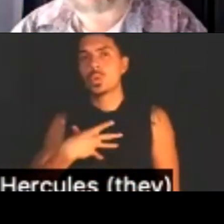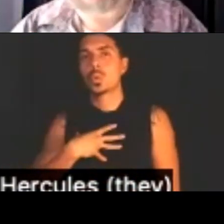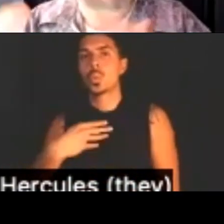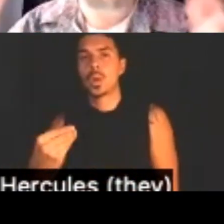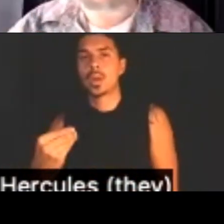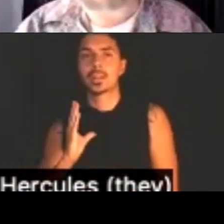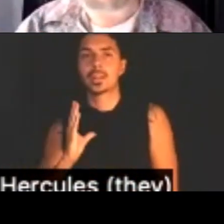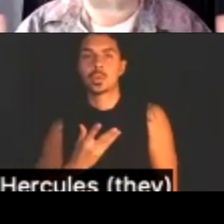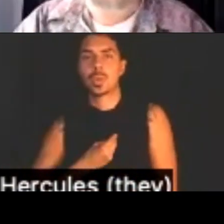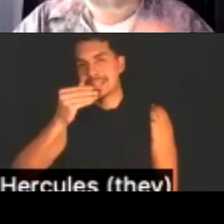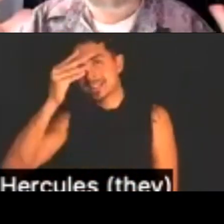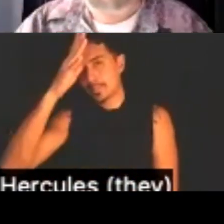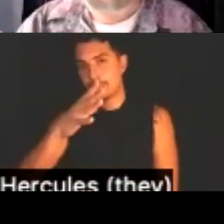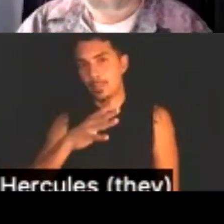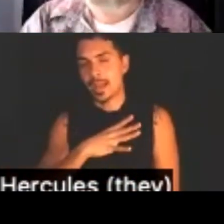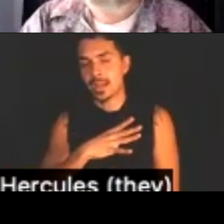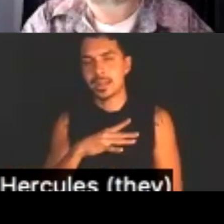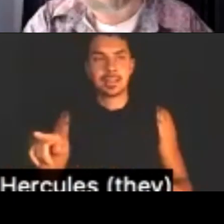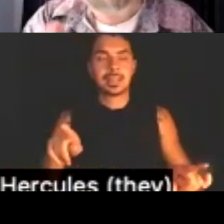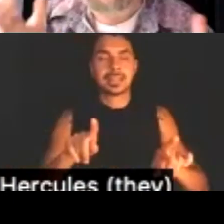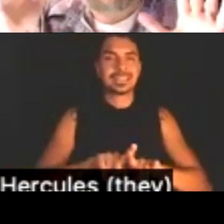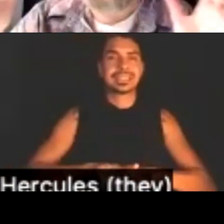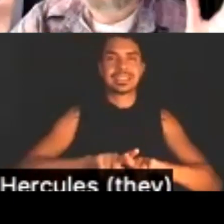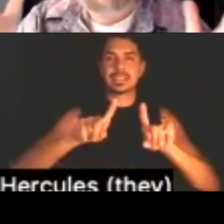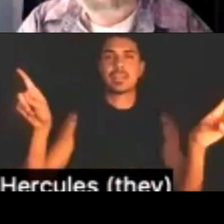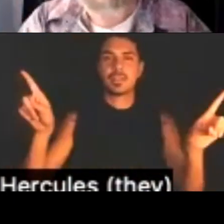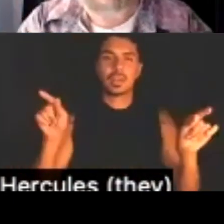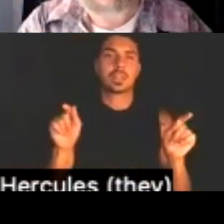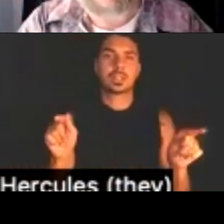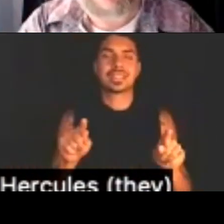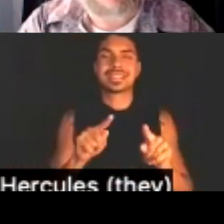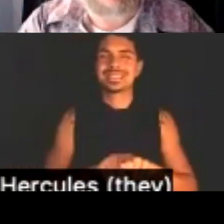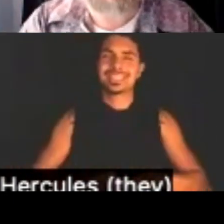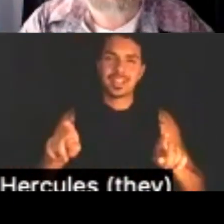just to give two very different types of identities.